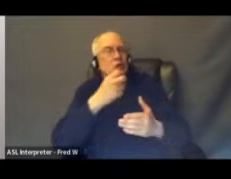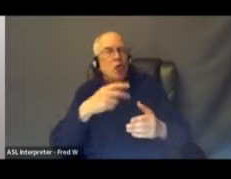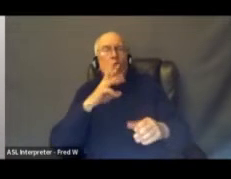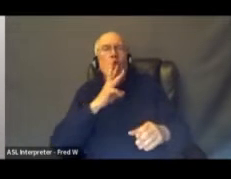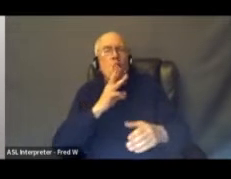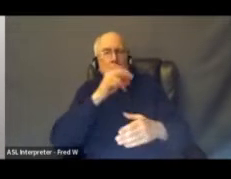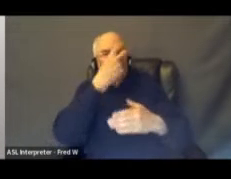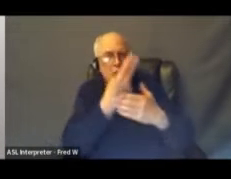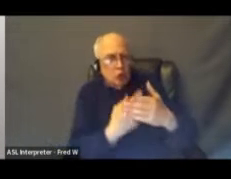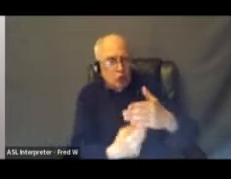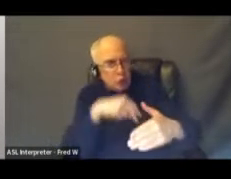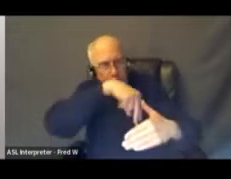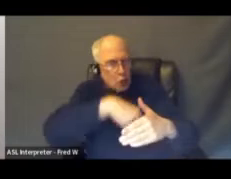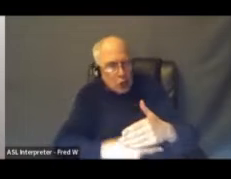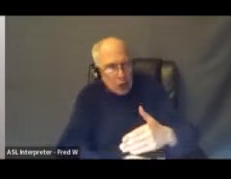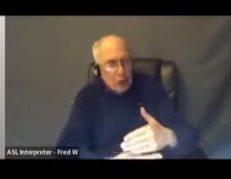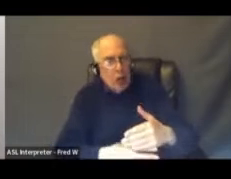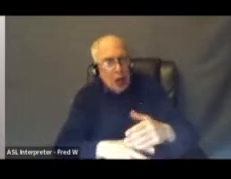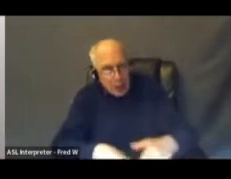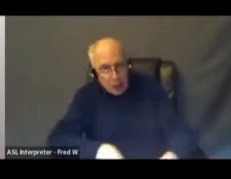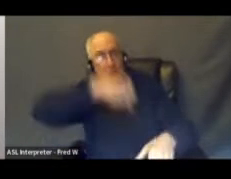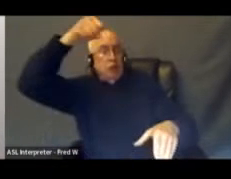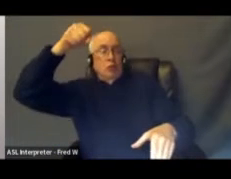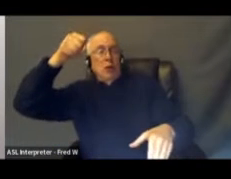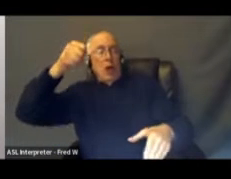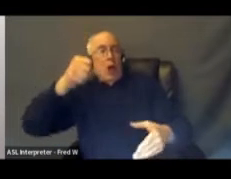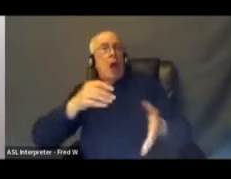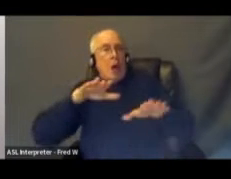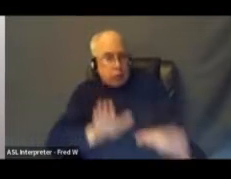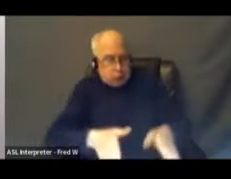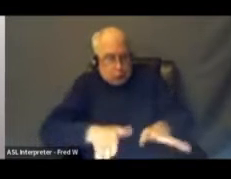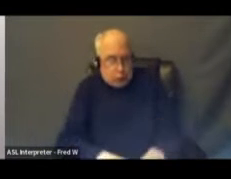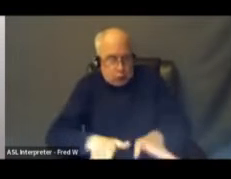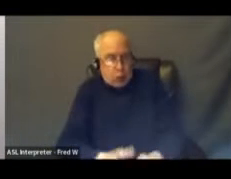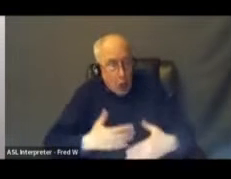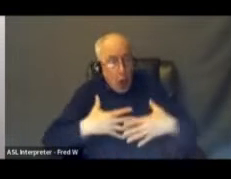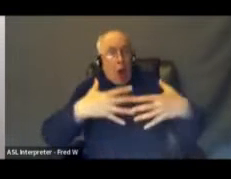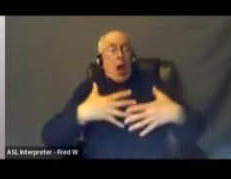consciousness and lost oxygen for two minutes or more. This is